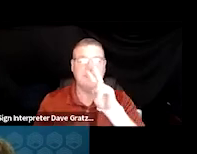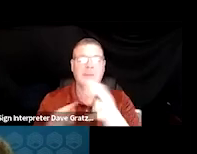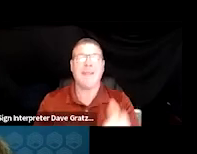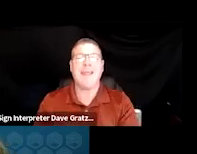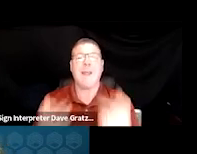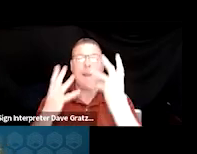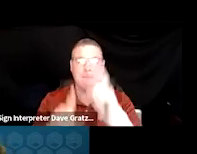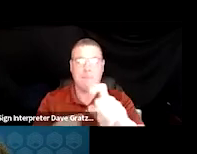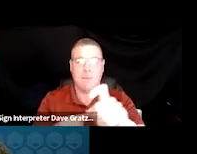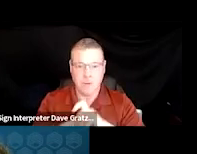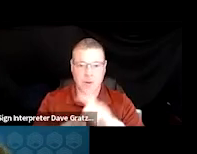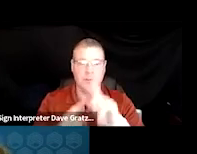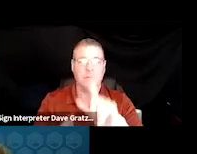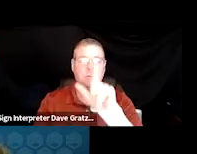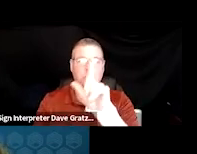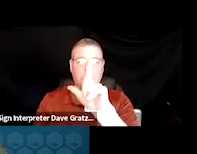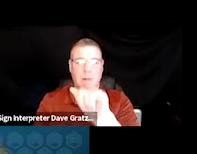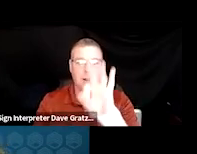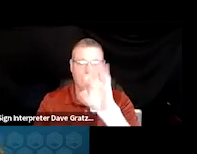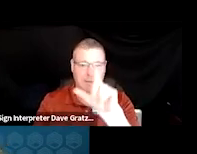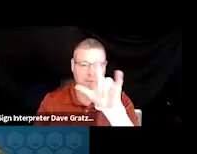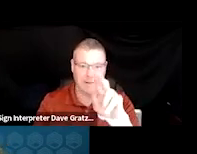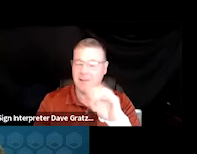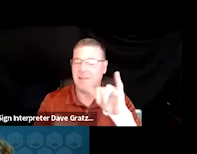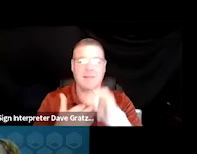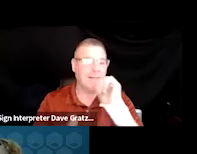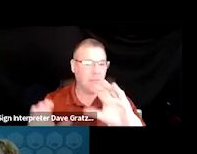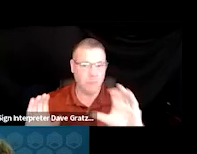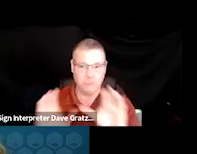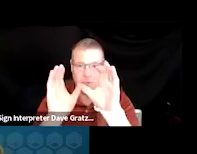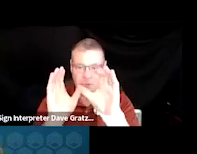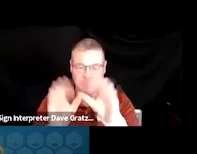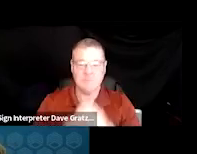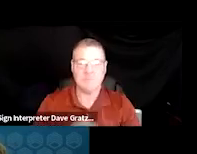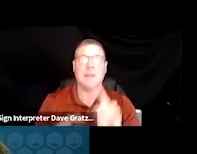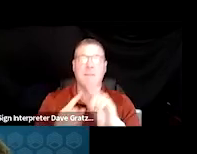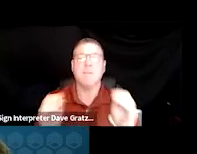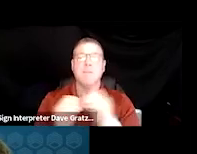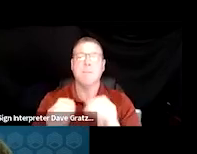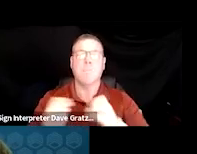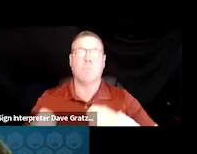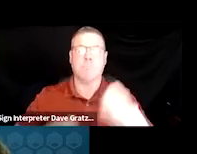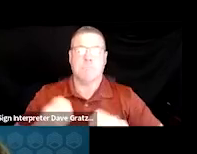that are coming into Lifeline that aren't crisis calls, but are more of that emotional support call.